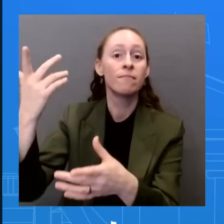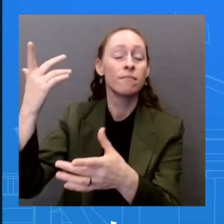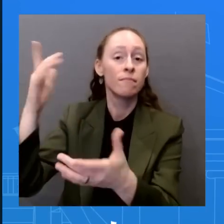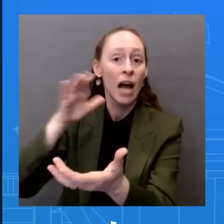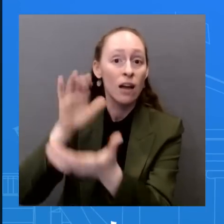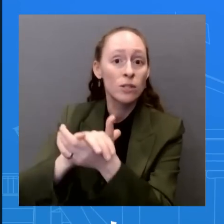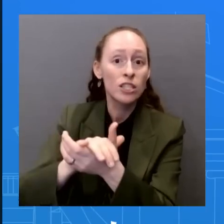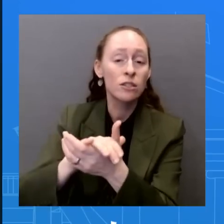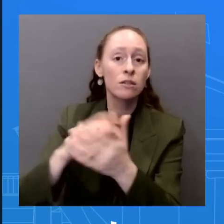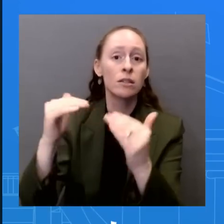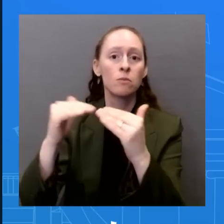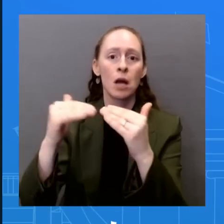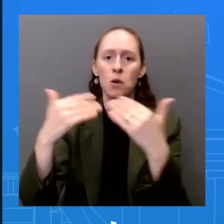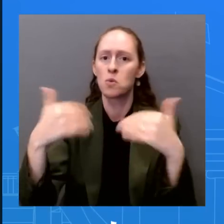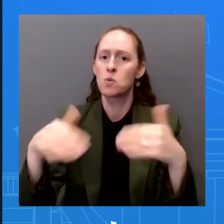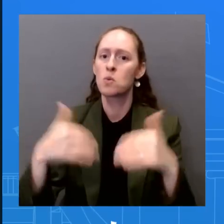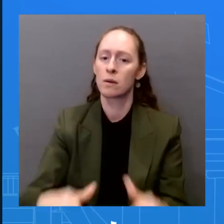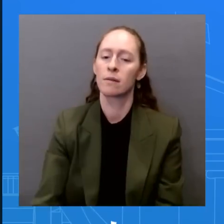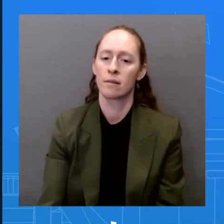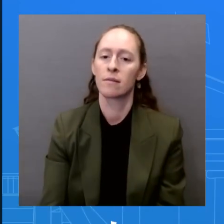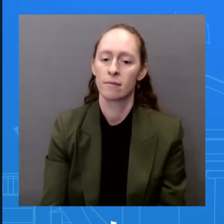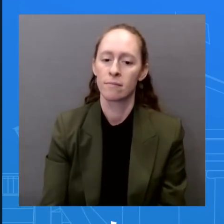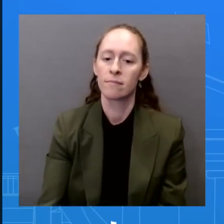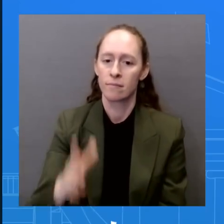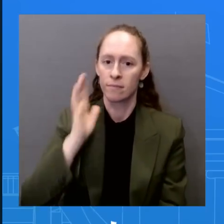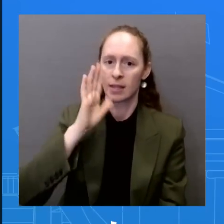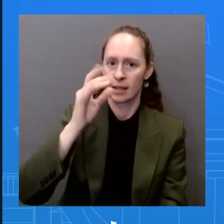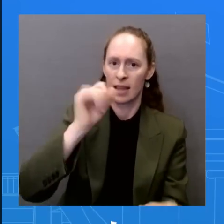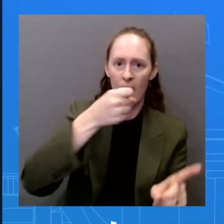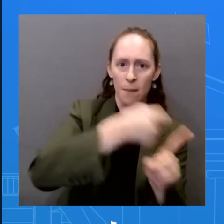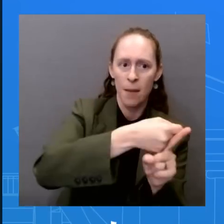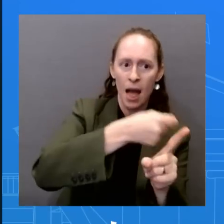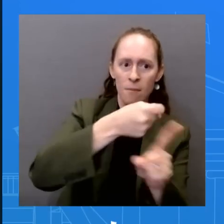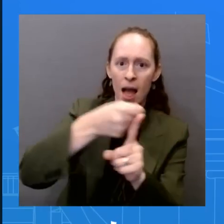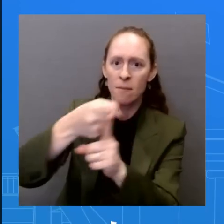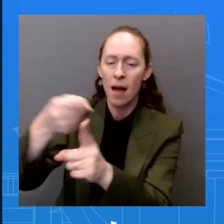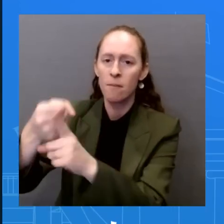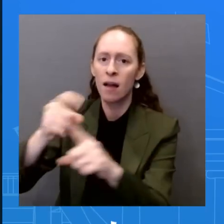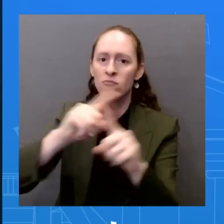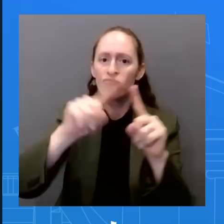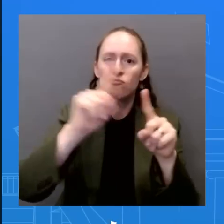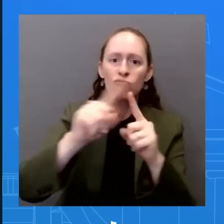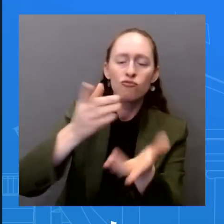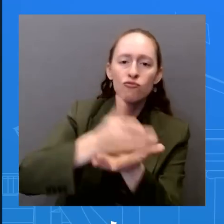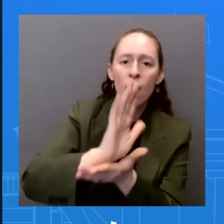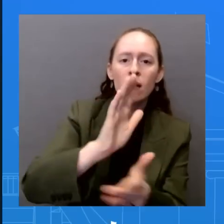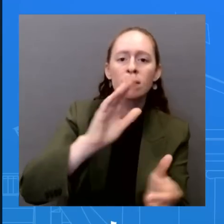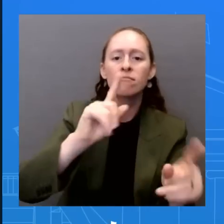and freedoms that we all have as Americans. And the President is going to continue to speak against that.